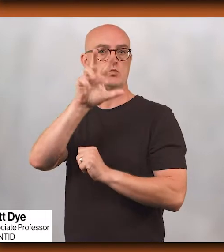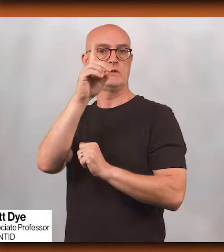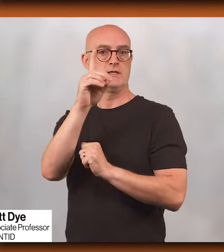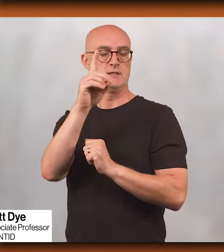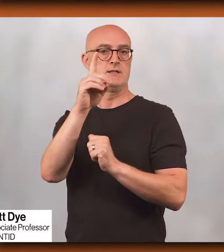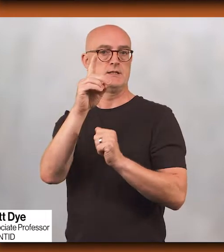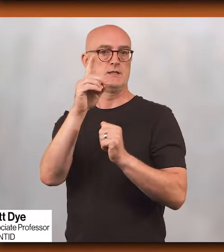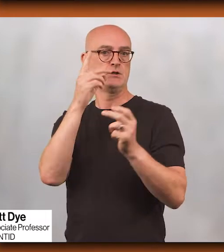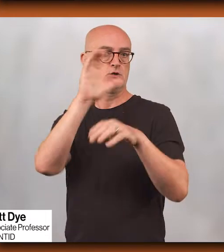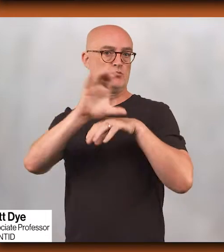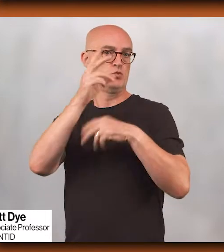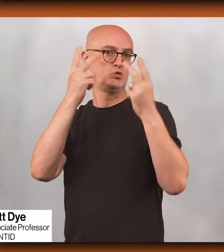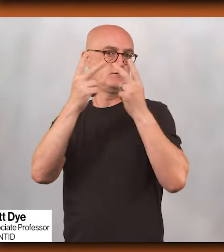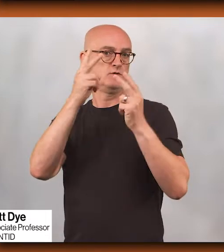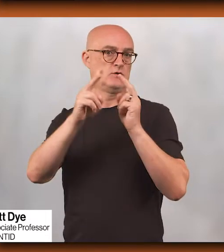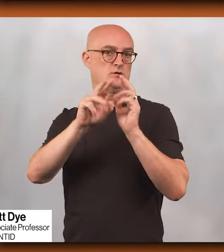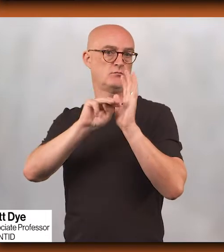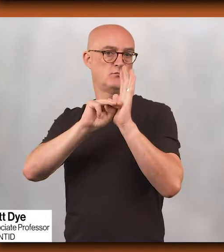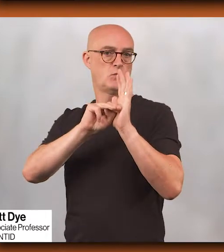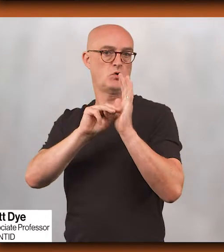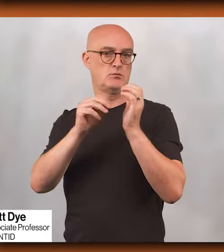superimposed on top of it.